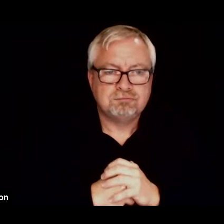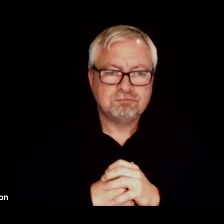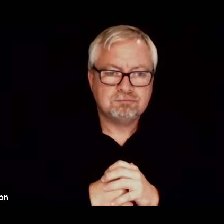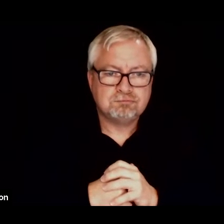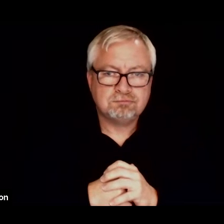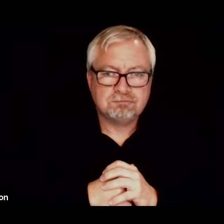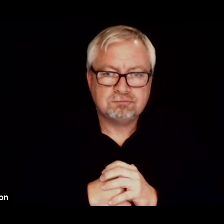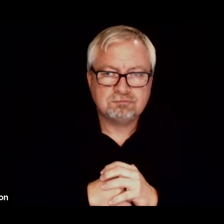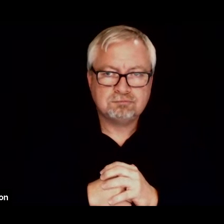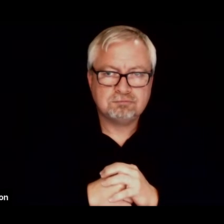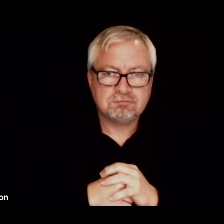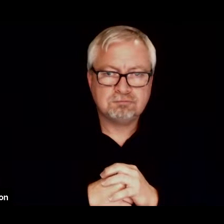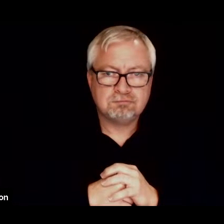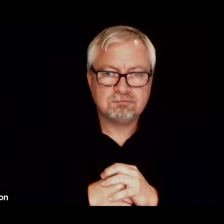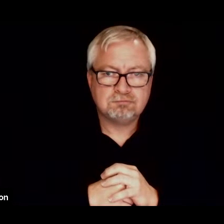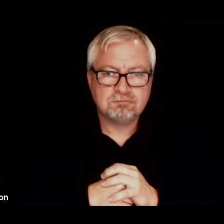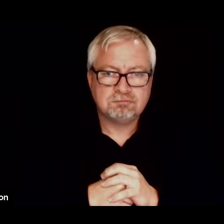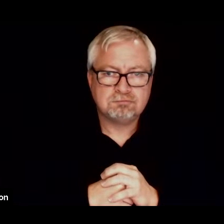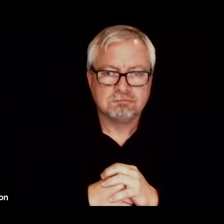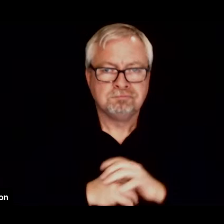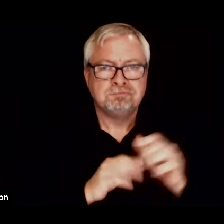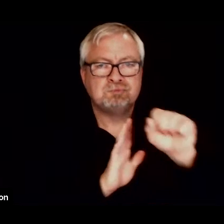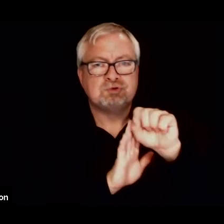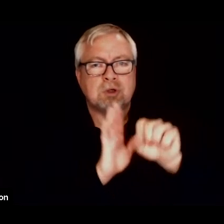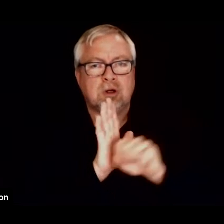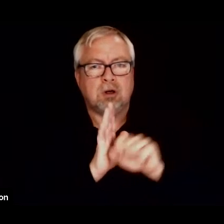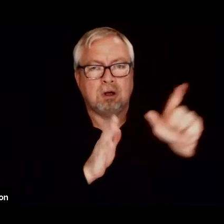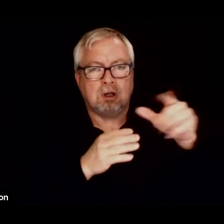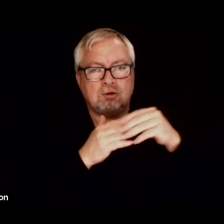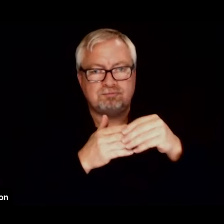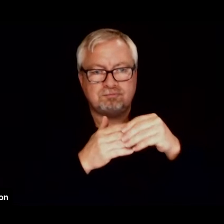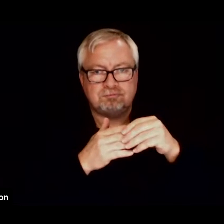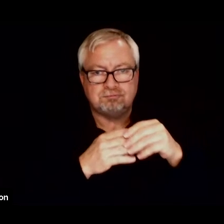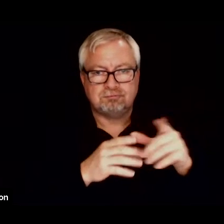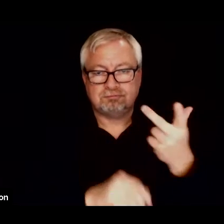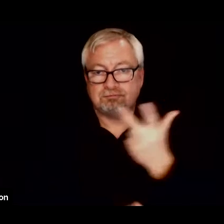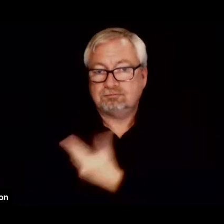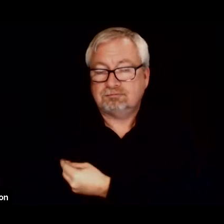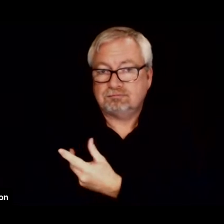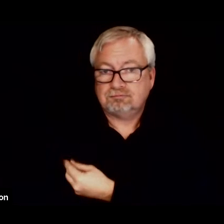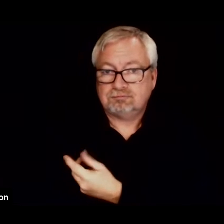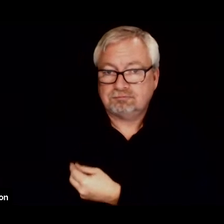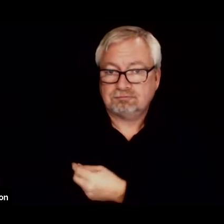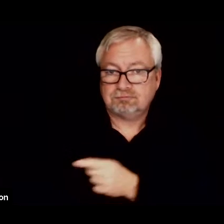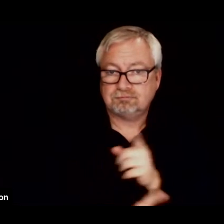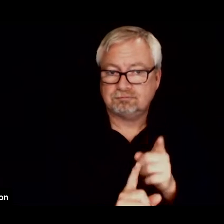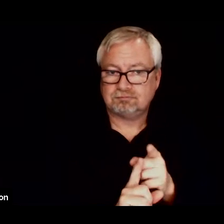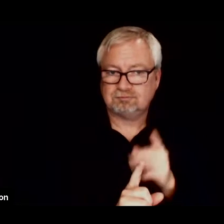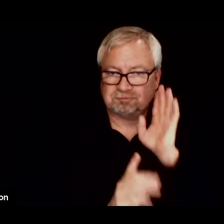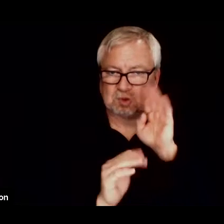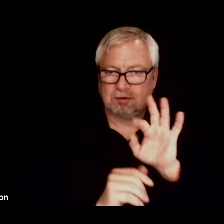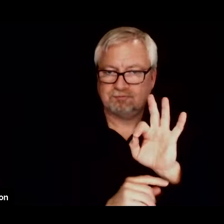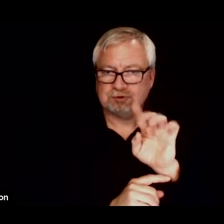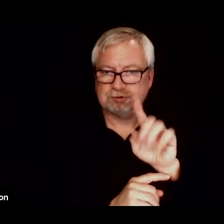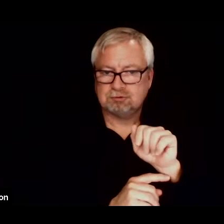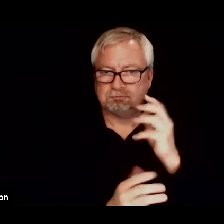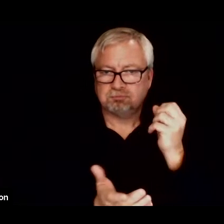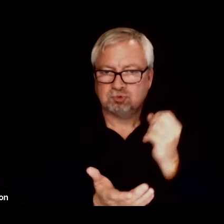briefing by state leaders they reiterated the vaccine which is expected to get fda approval tomorrow is one of the best things that we can do to get out of this pandemic